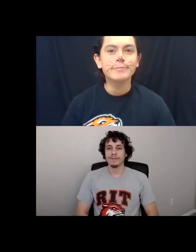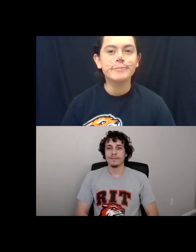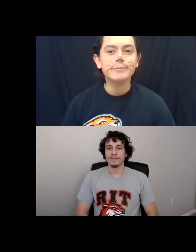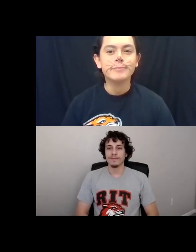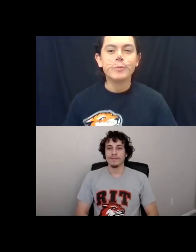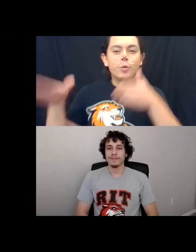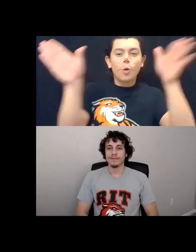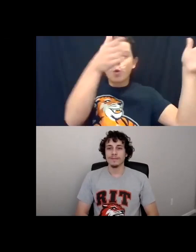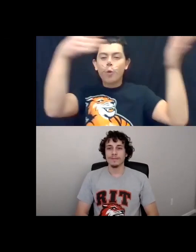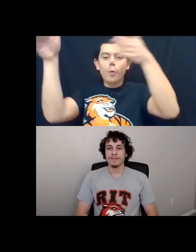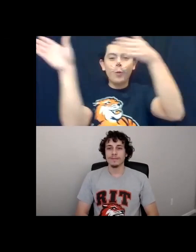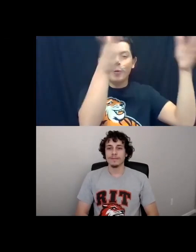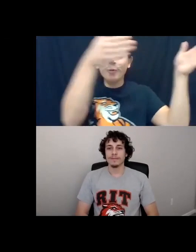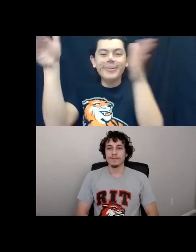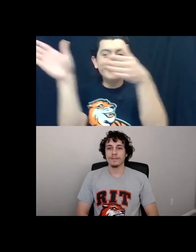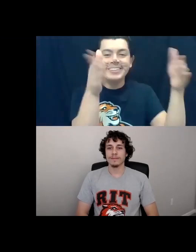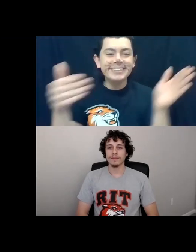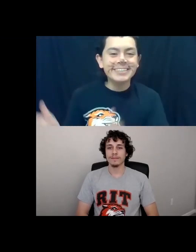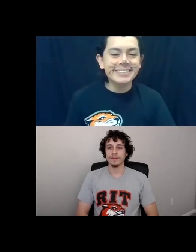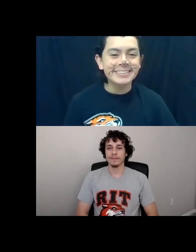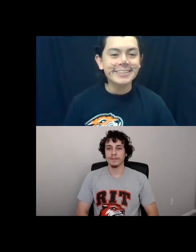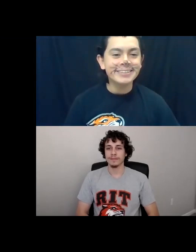Ronald: Windy!